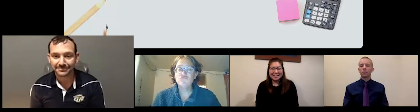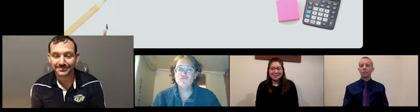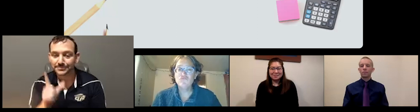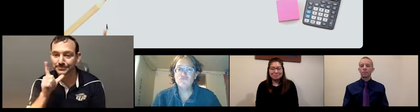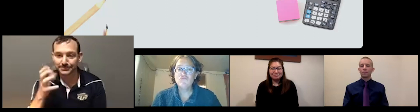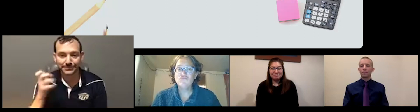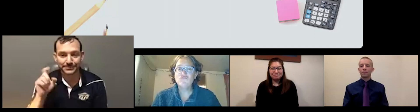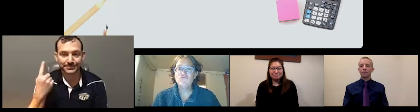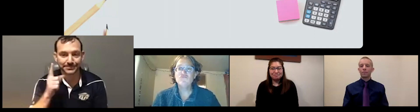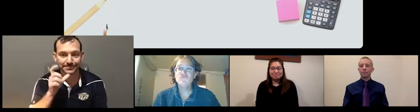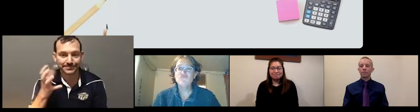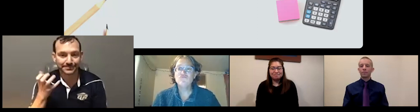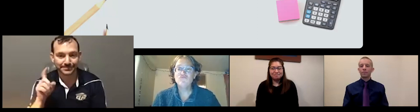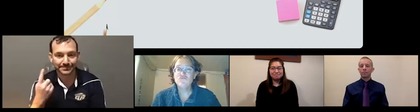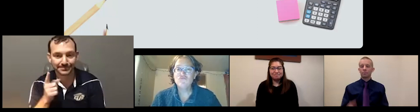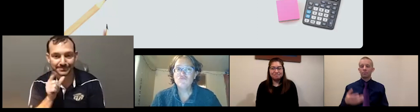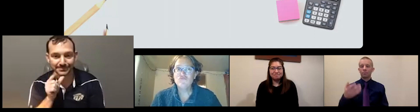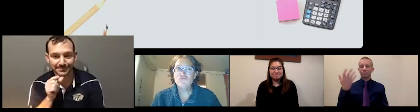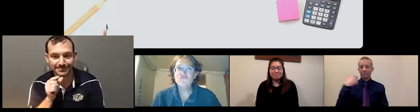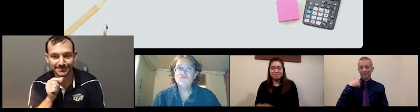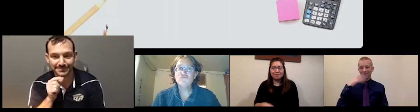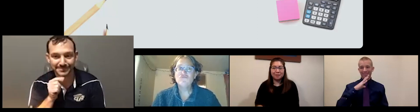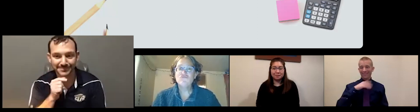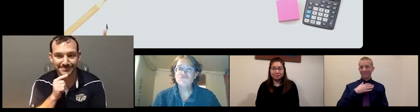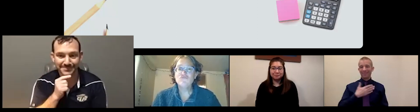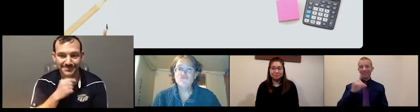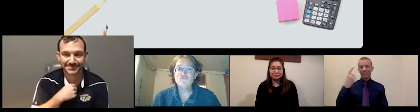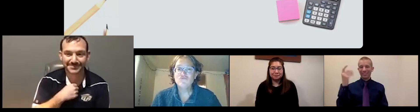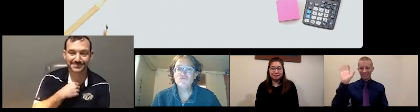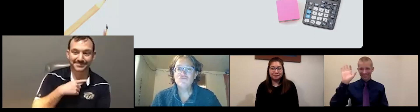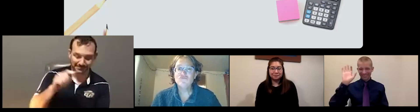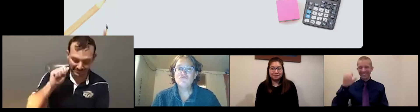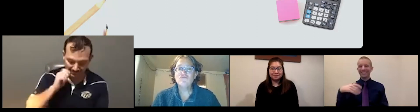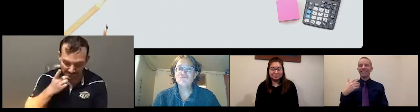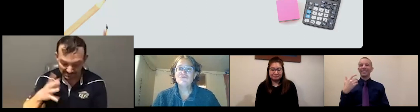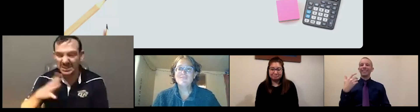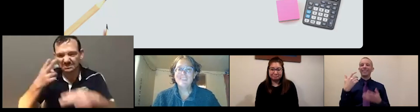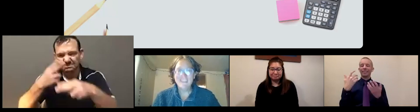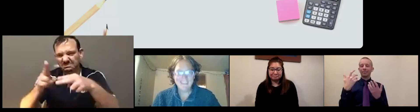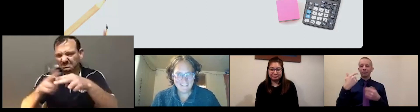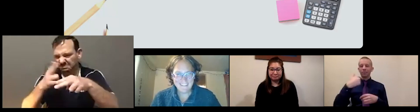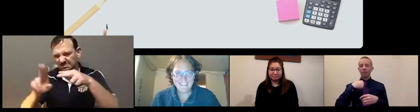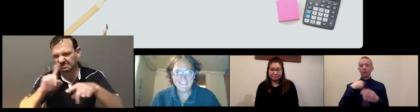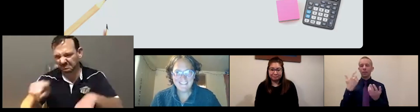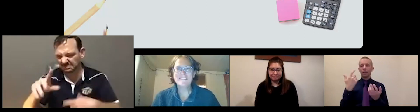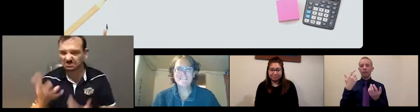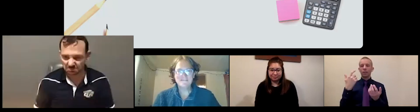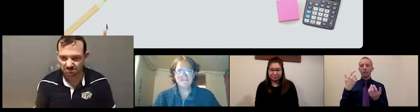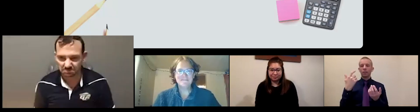Who wants to go first? I’m willing to go first. Andrew, sure. Keep it a brief response, please.